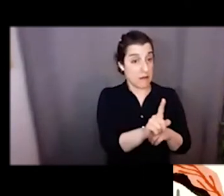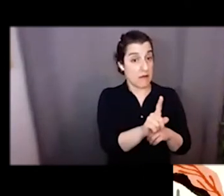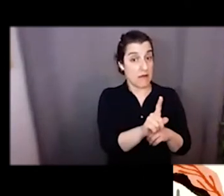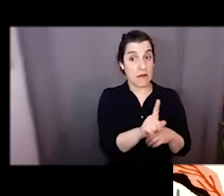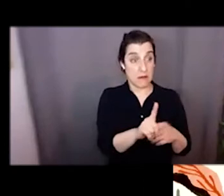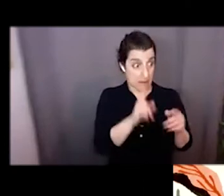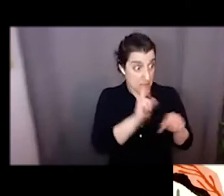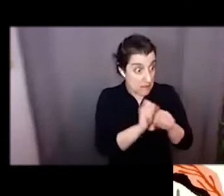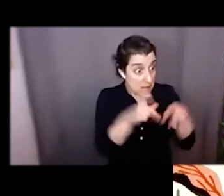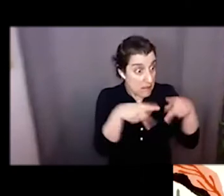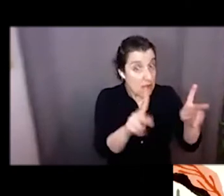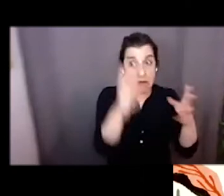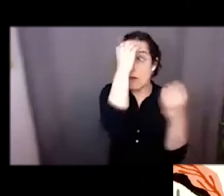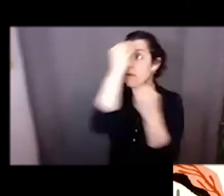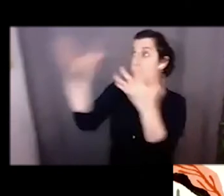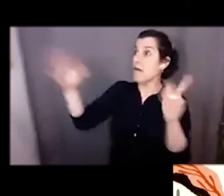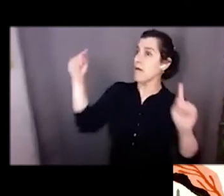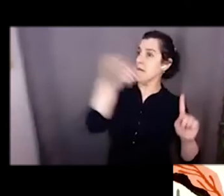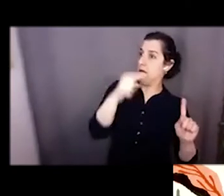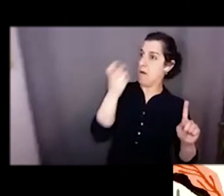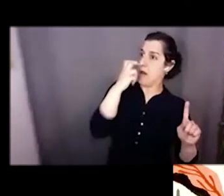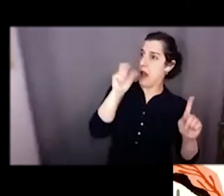when public health information about these clinics is communicated so blind